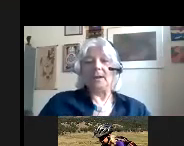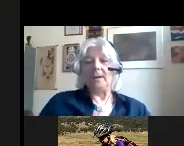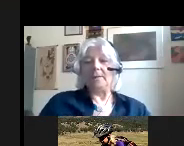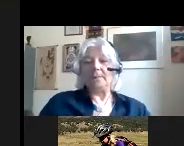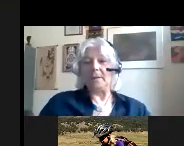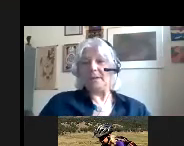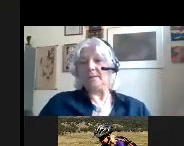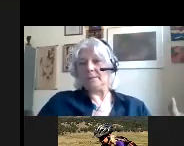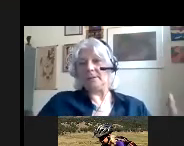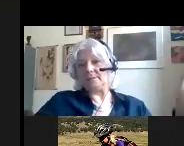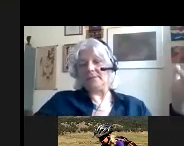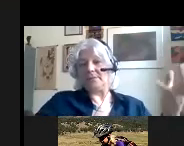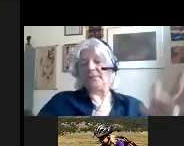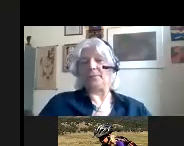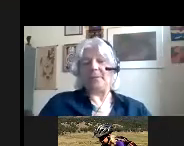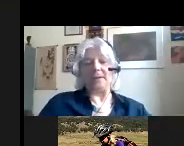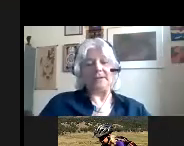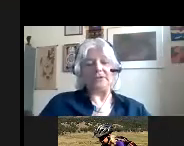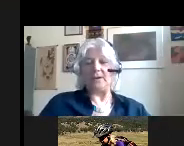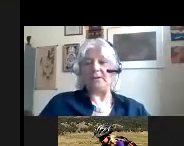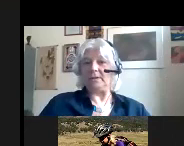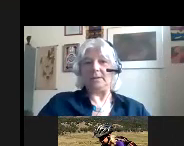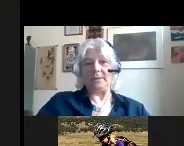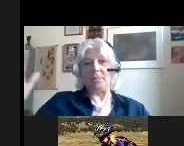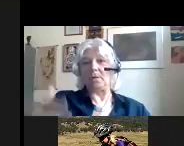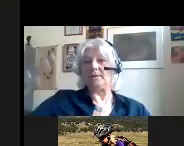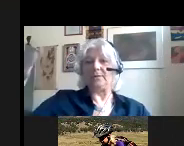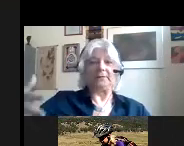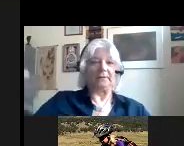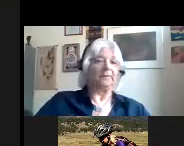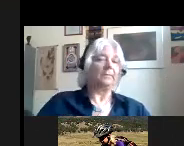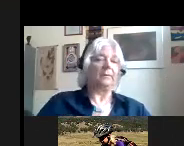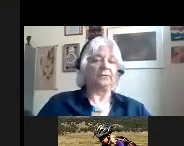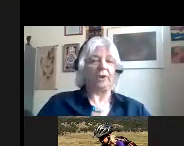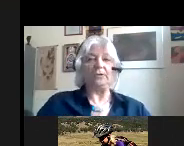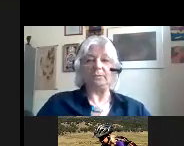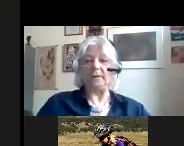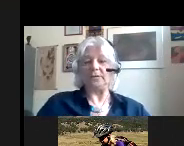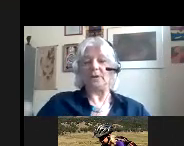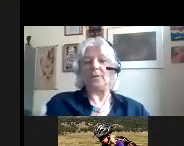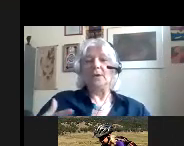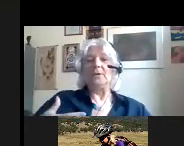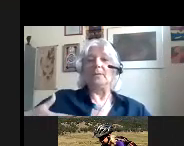If you're paying attention to everything, Portland doesn't seem to have changed much so you can